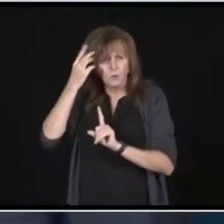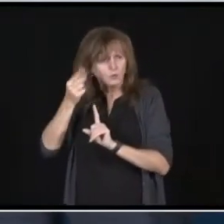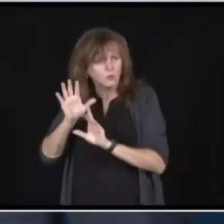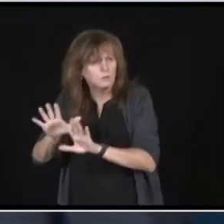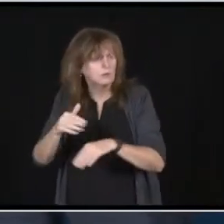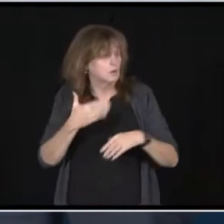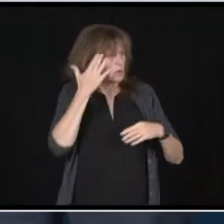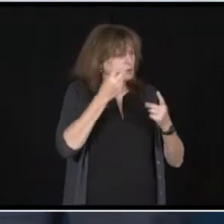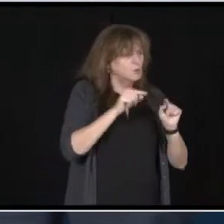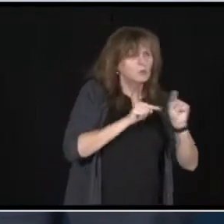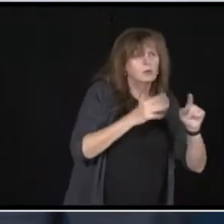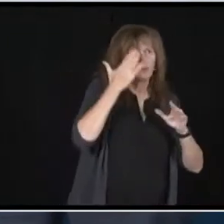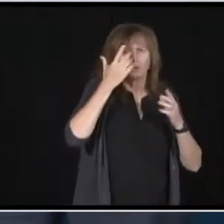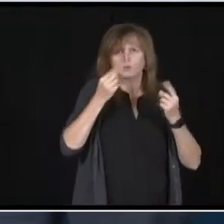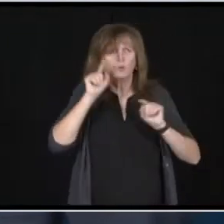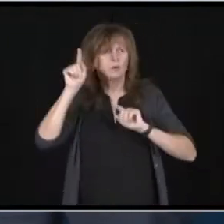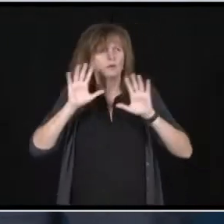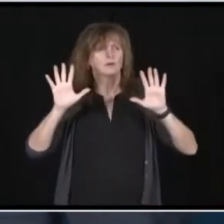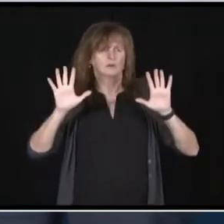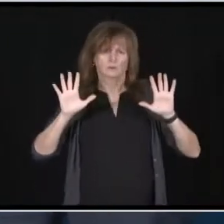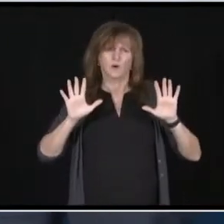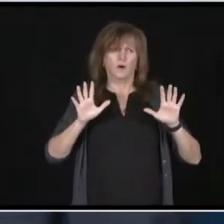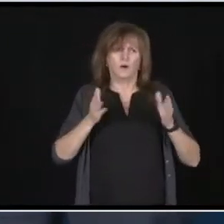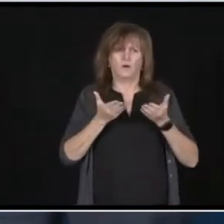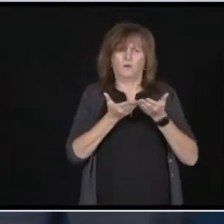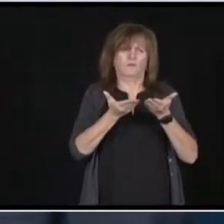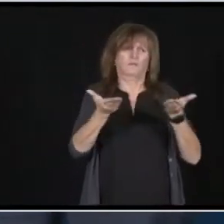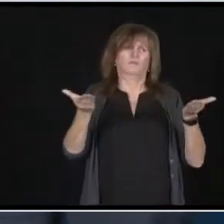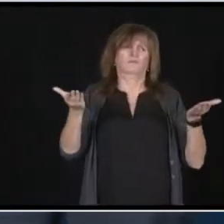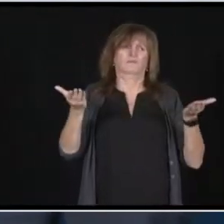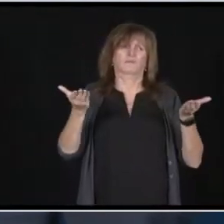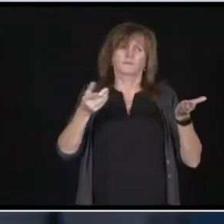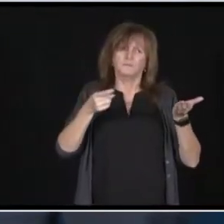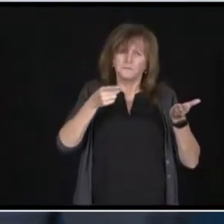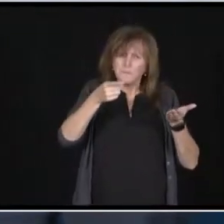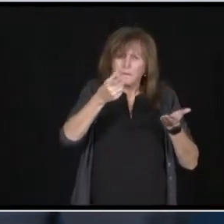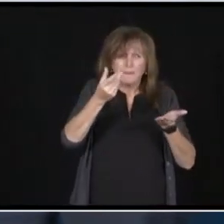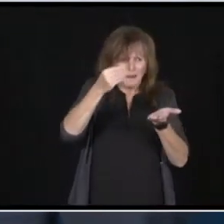And once again, I want to encourage all Ontarians to download the covert alert app -- COVID